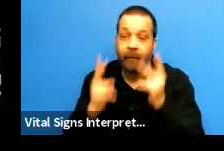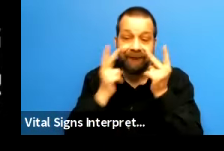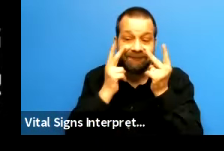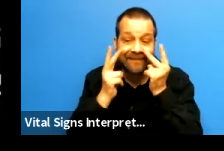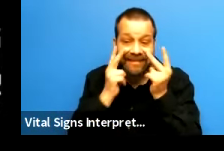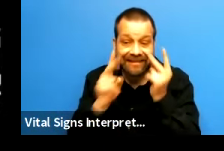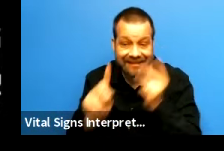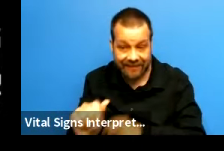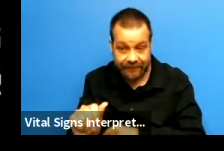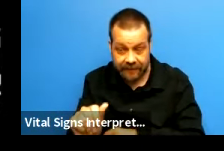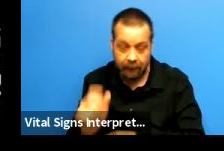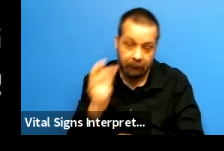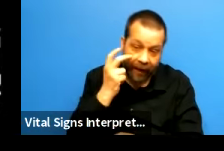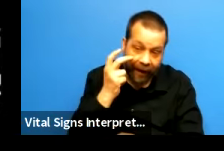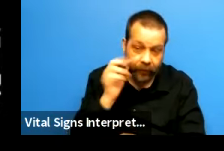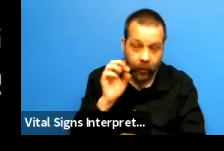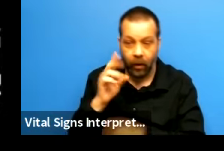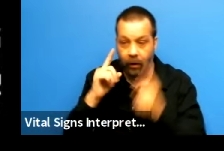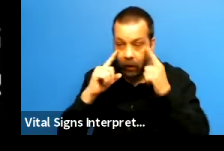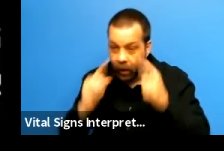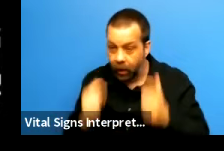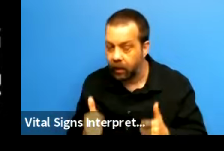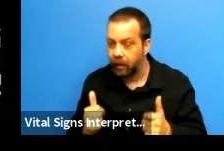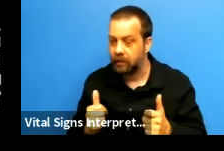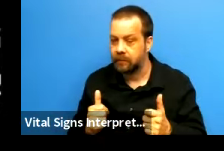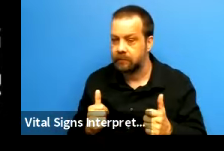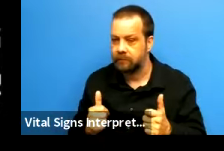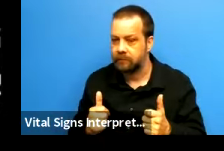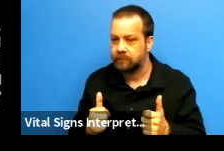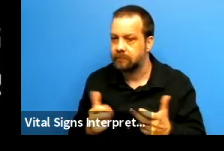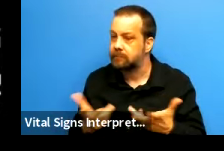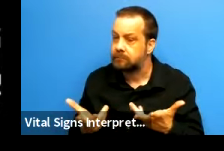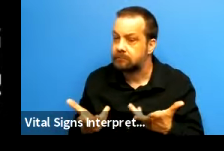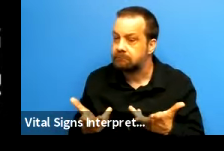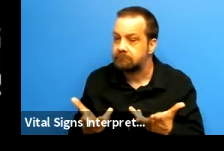whether they're blind or have low vision, look at doing accessible documents.